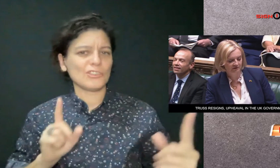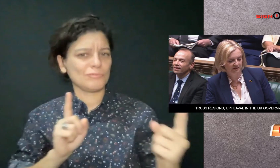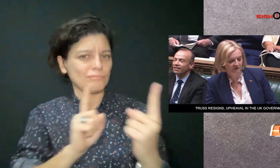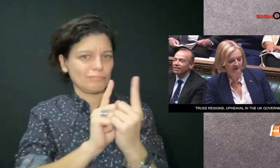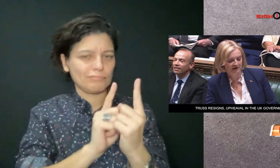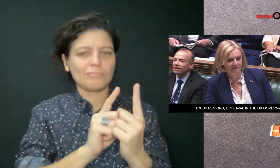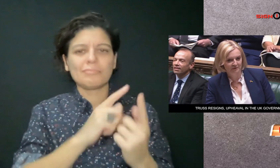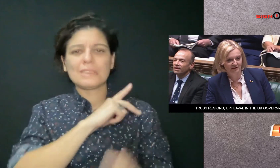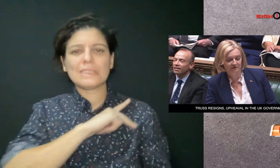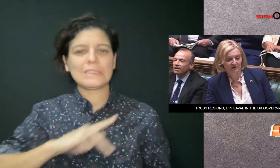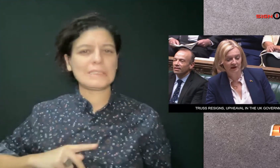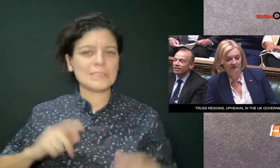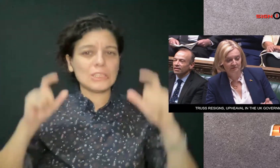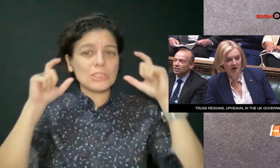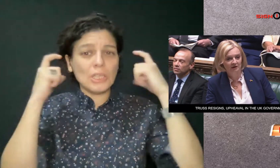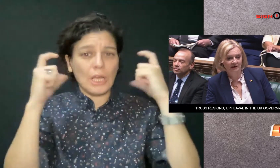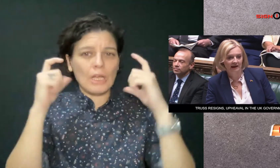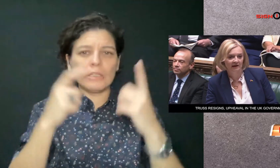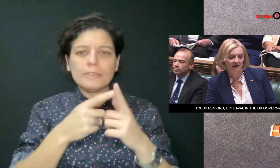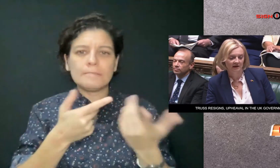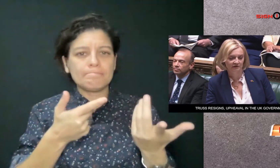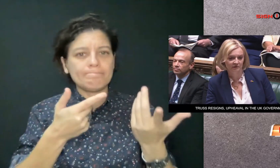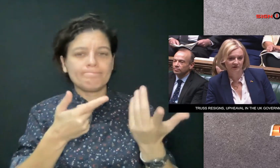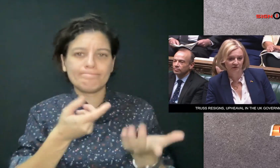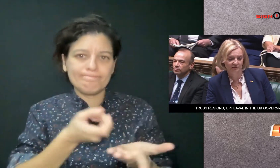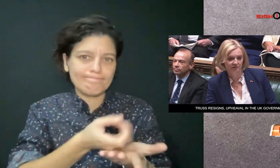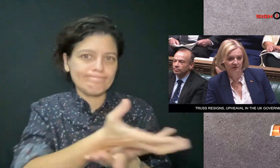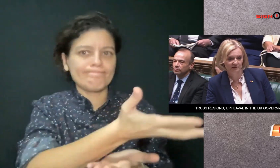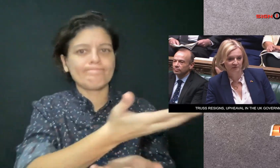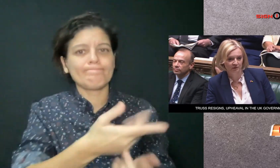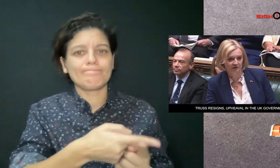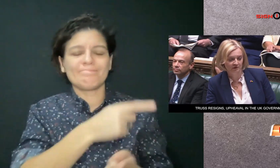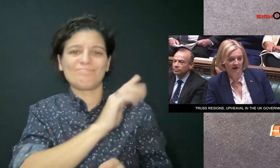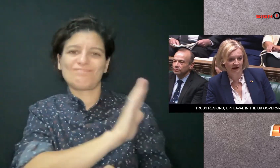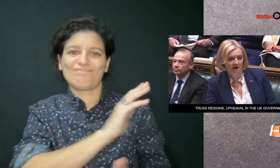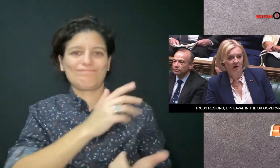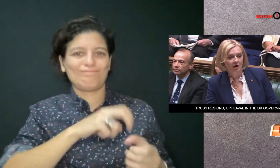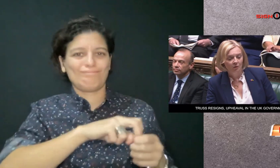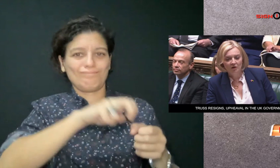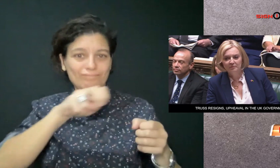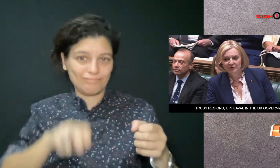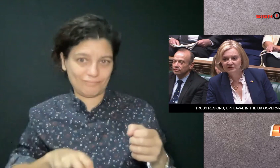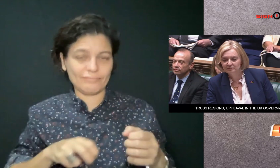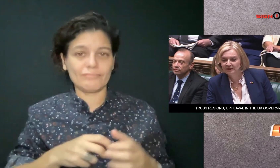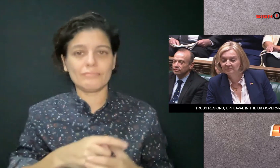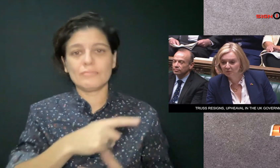she also met with King Charles III to notify him of her resignation making her